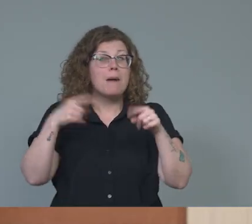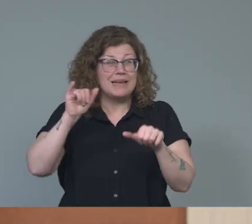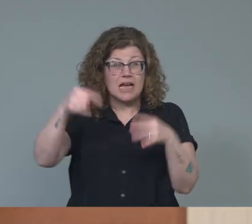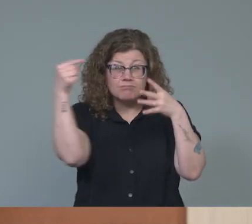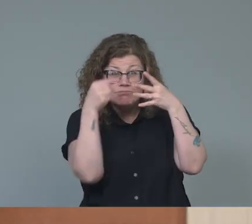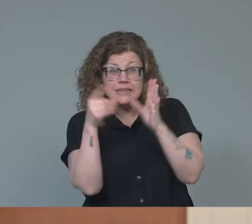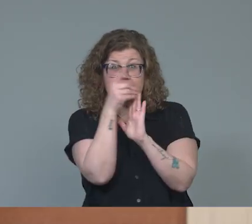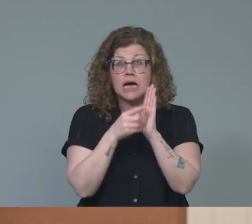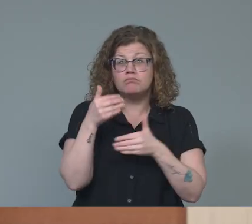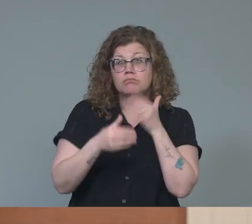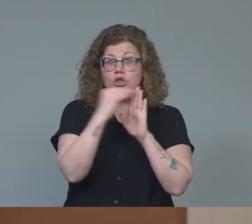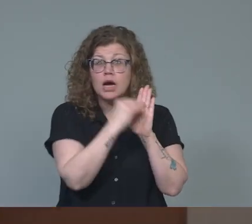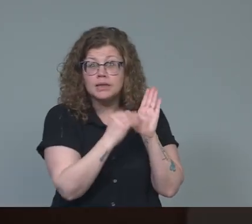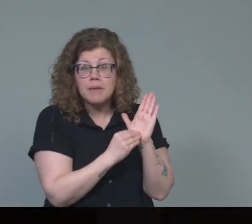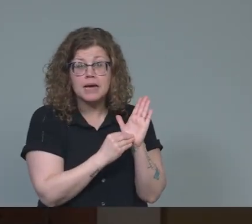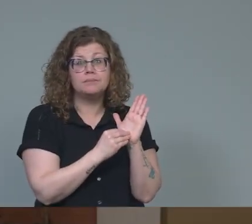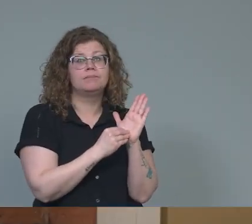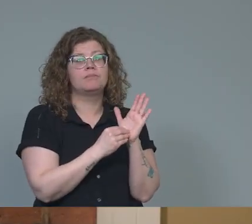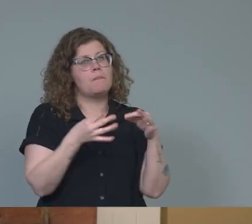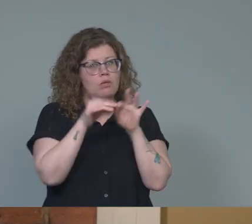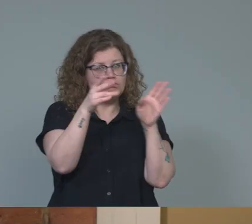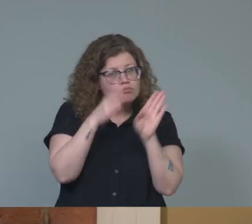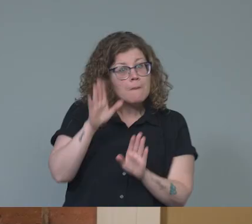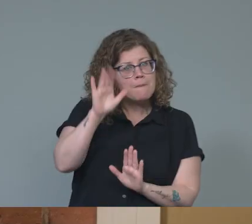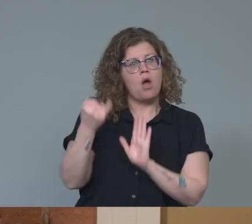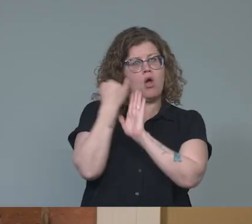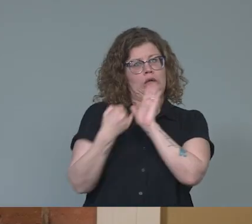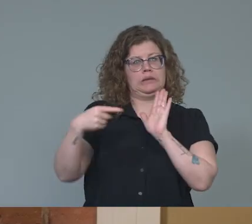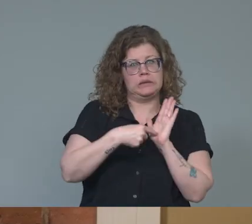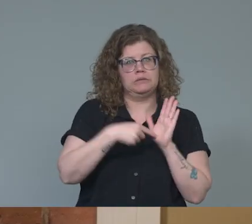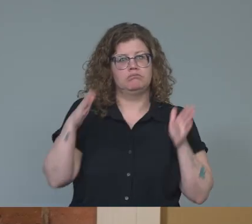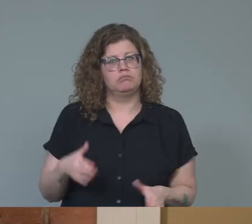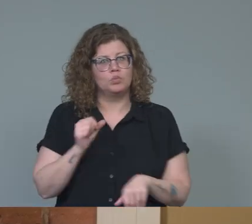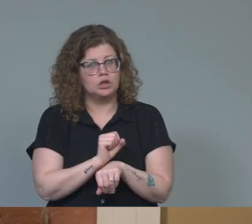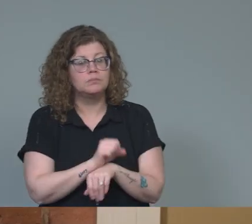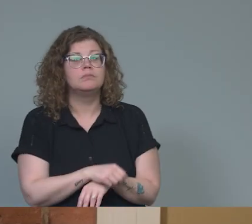and overall warranties for the project. There are many, many elements that are considered, and with every new idea